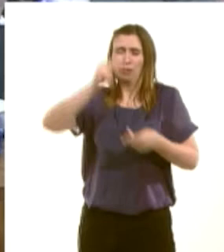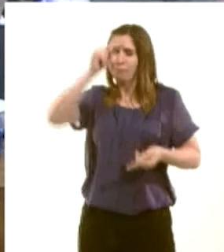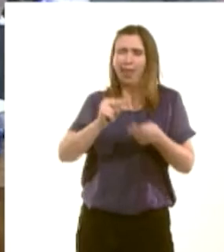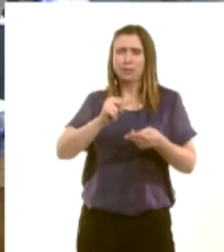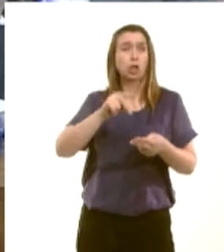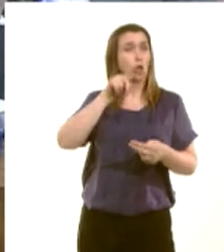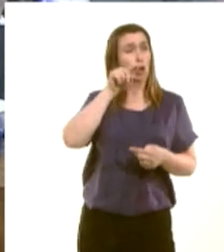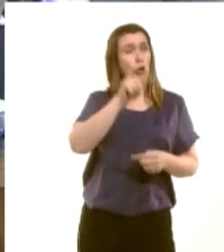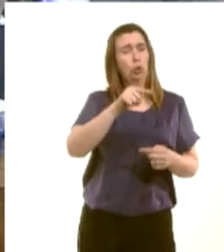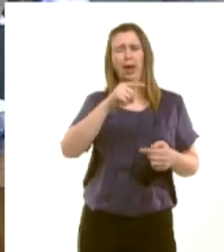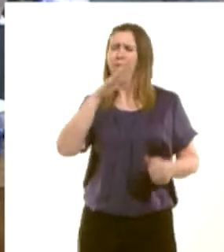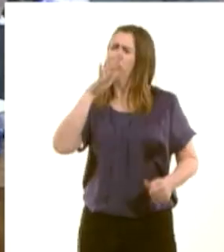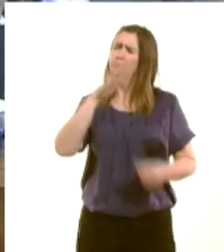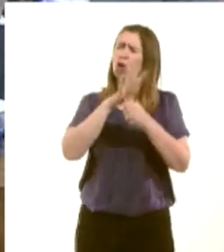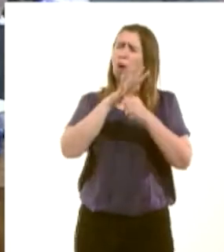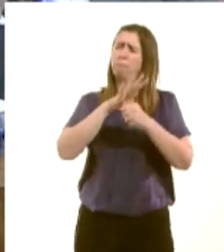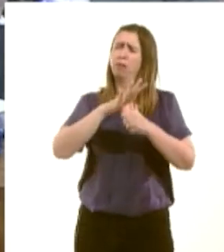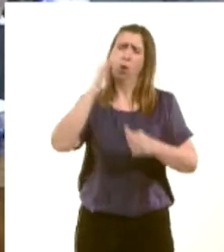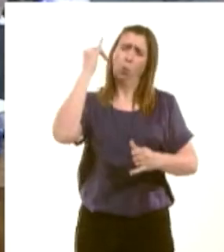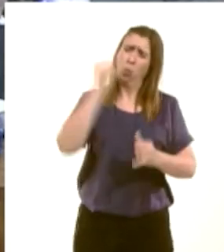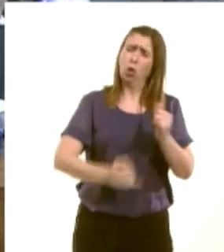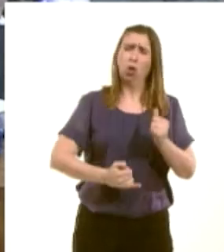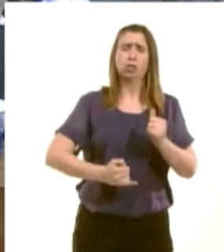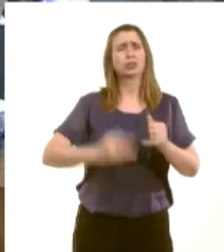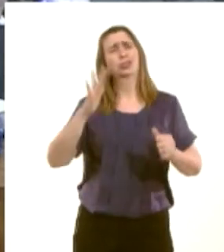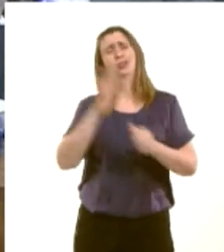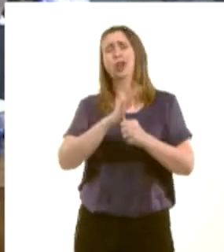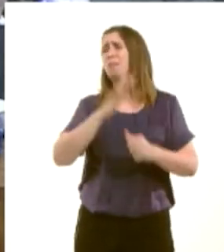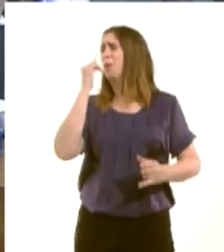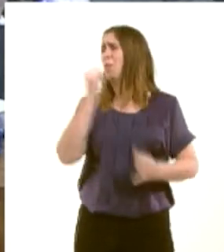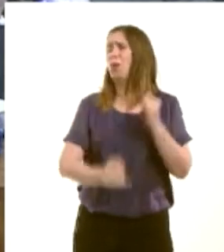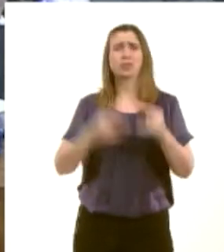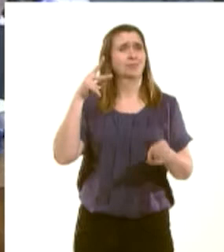cuts that you have imposed, which have resulted in real-terms decreases in the cash available